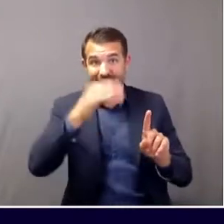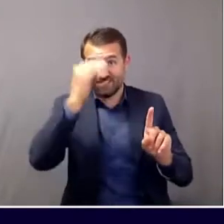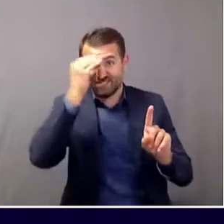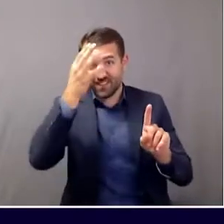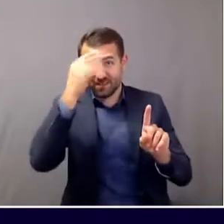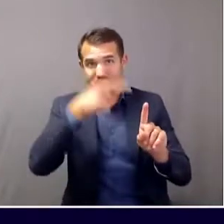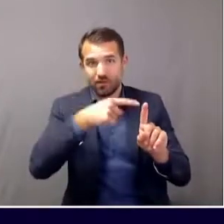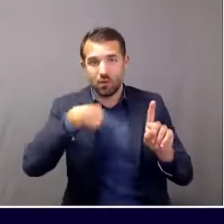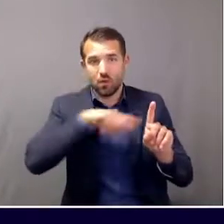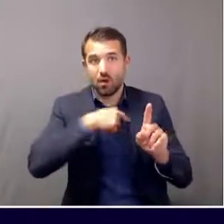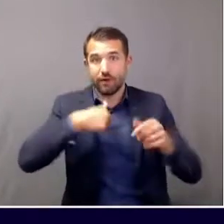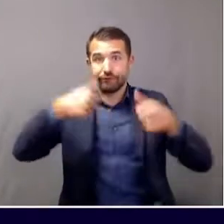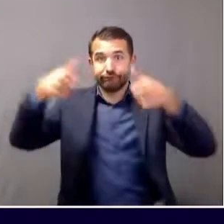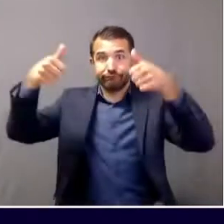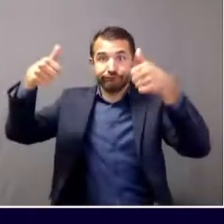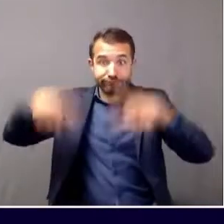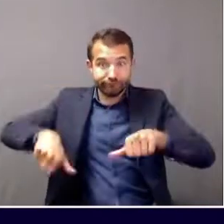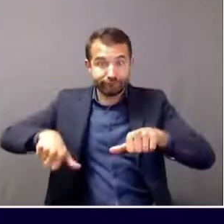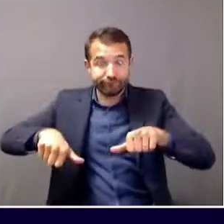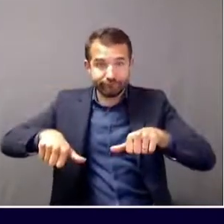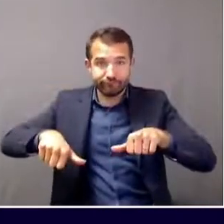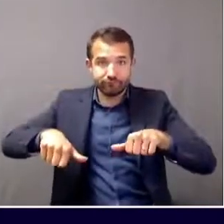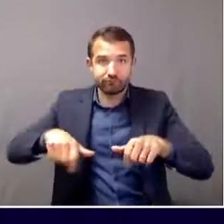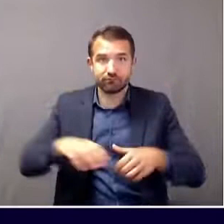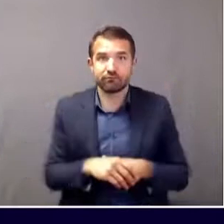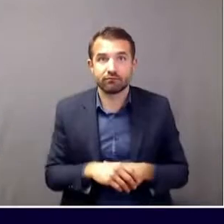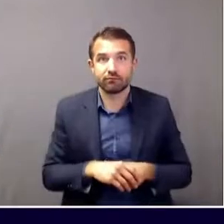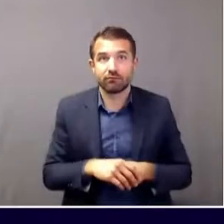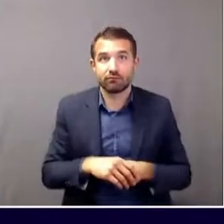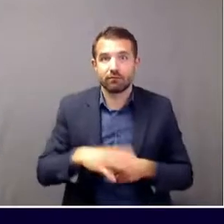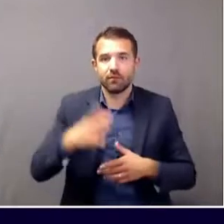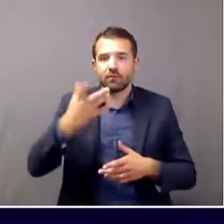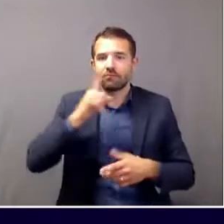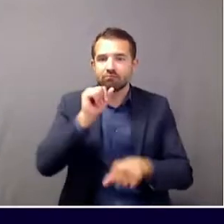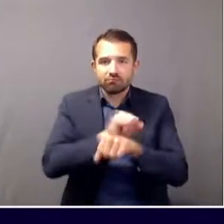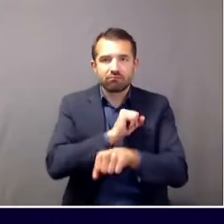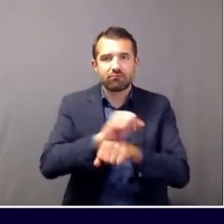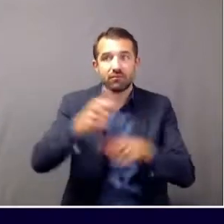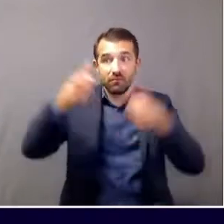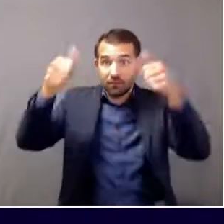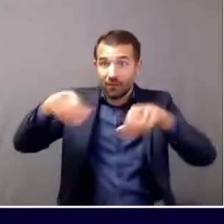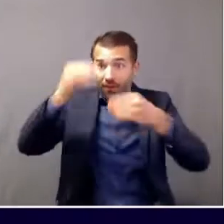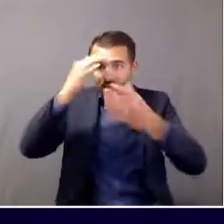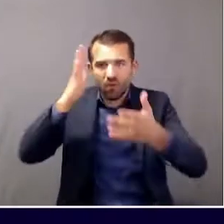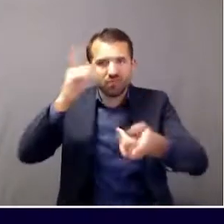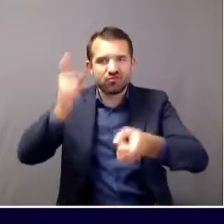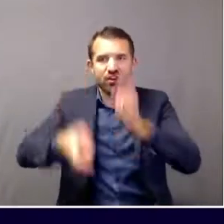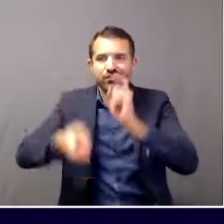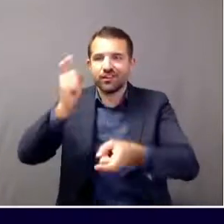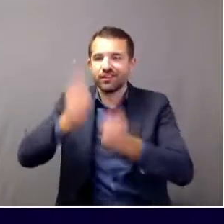is a picture of a very fast